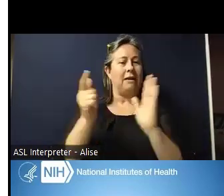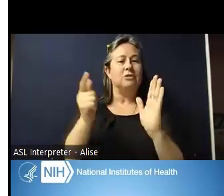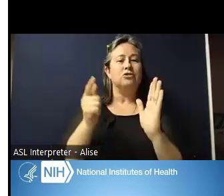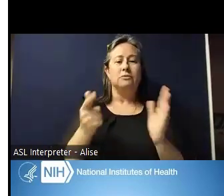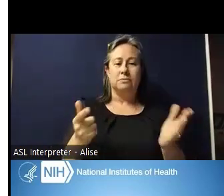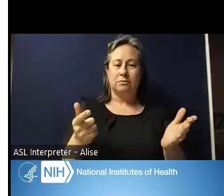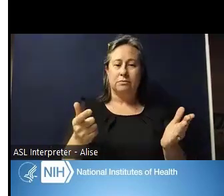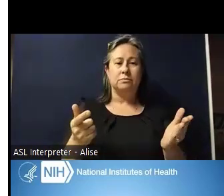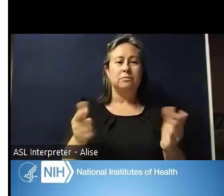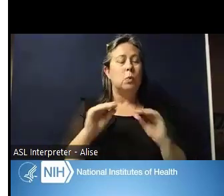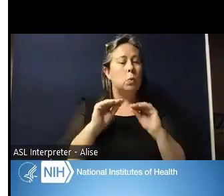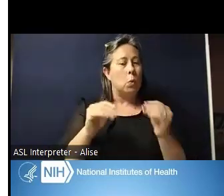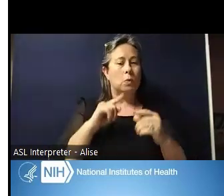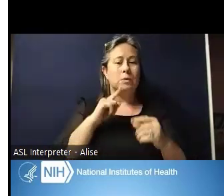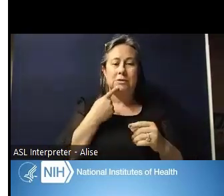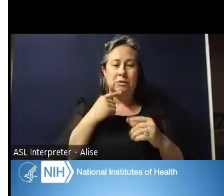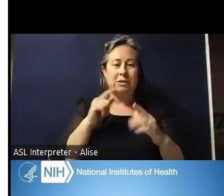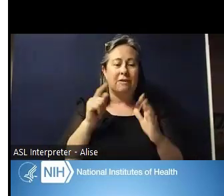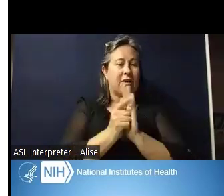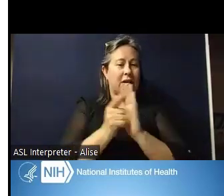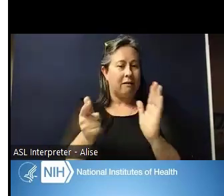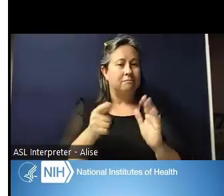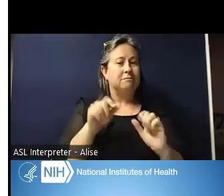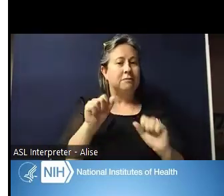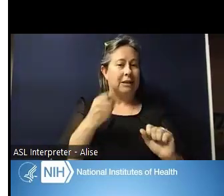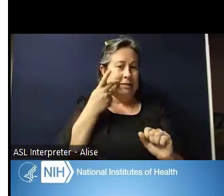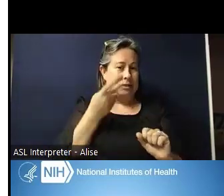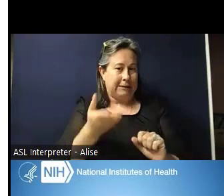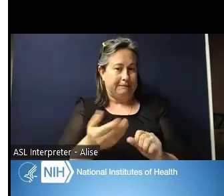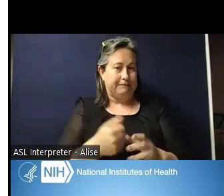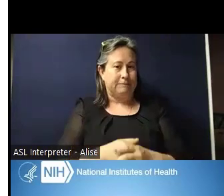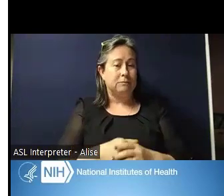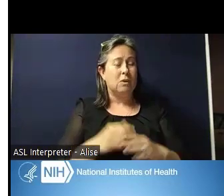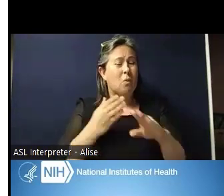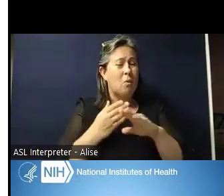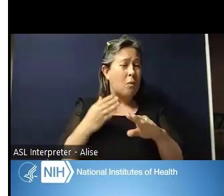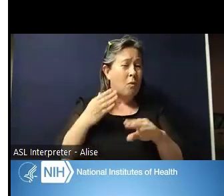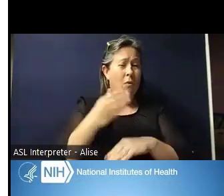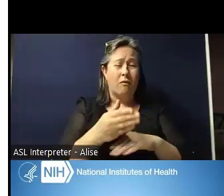and no serious violation as you see here. And over half of the scientists were removed